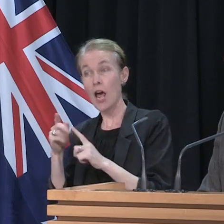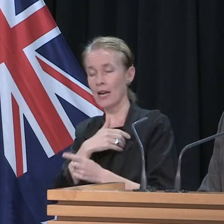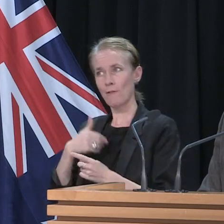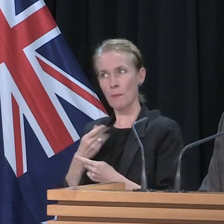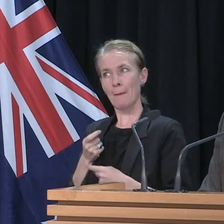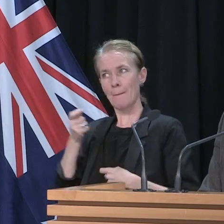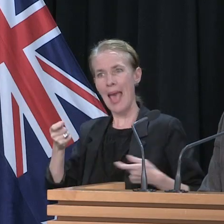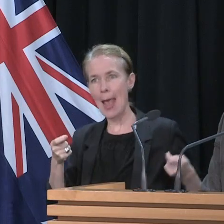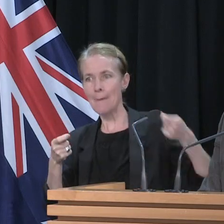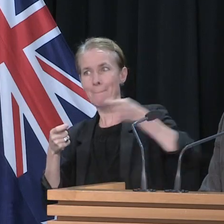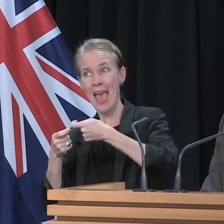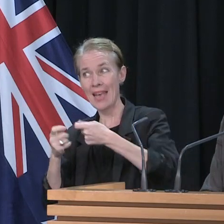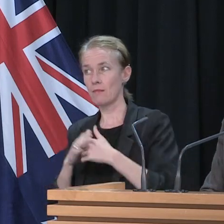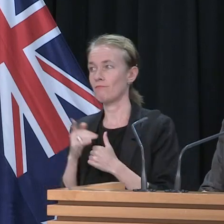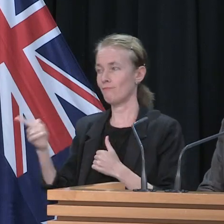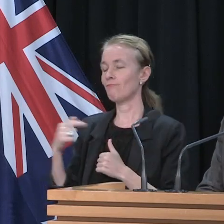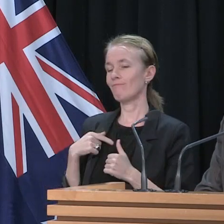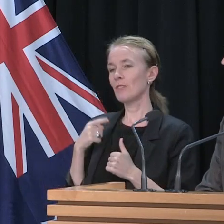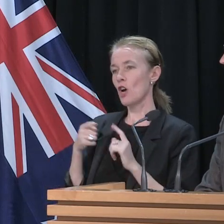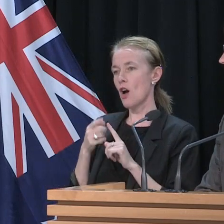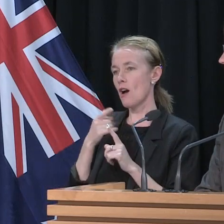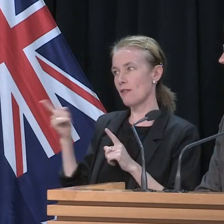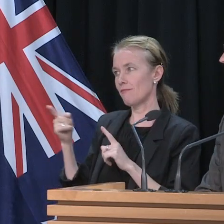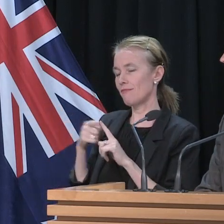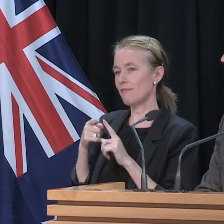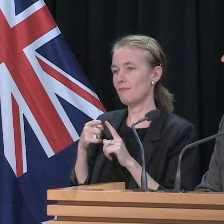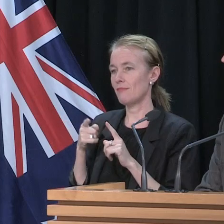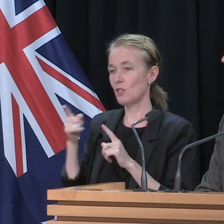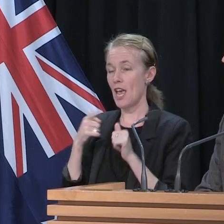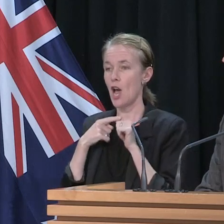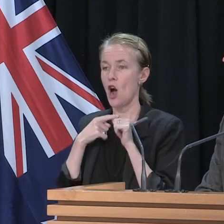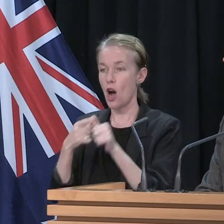Woods will be the one to make further announcements to any changes to copayments or